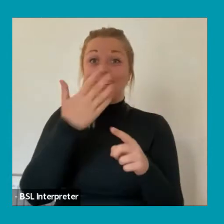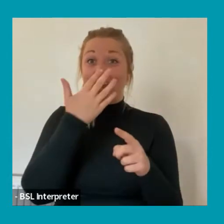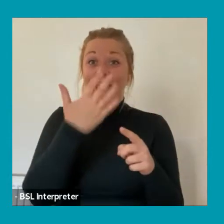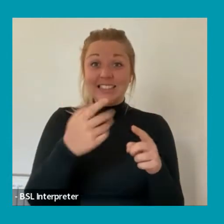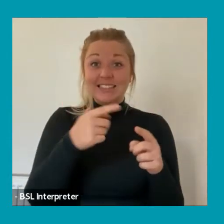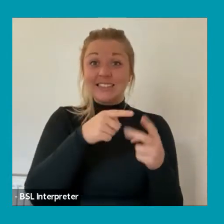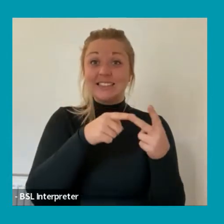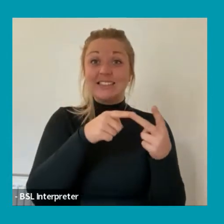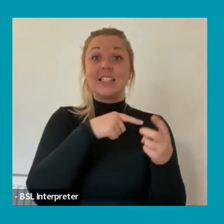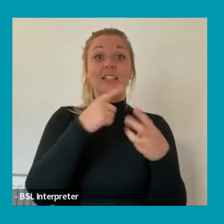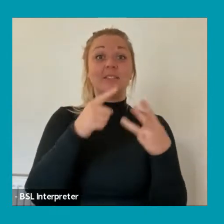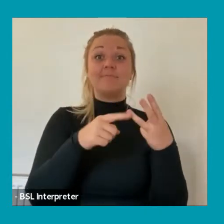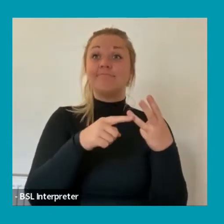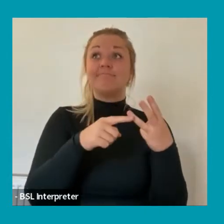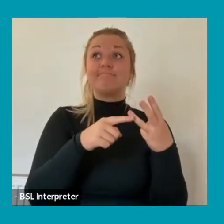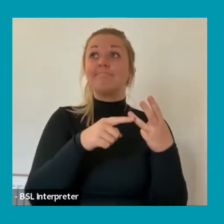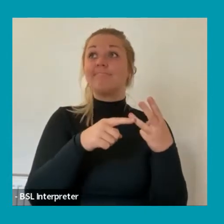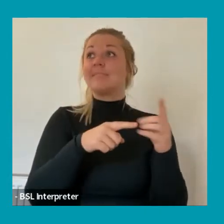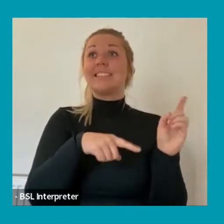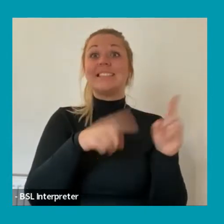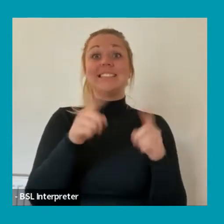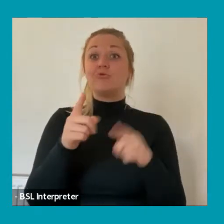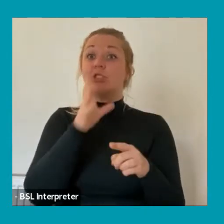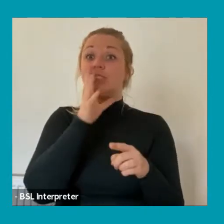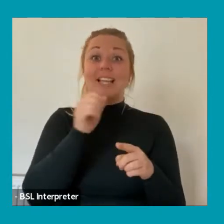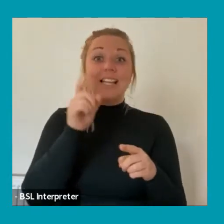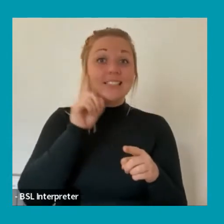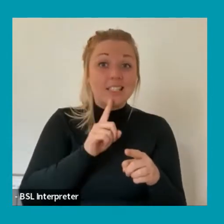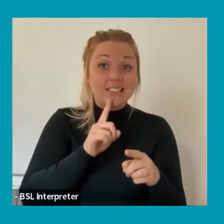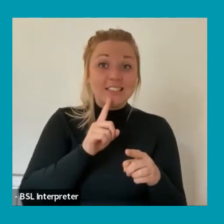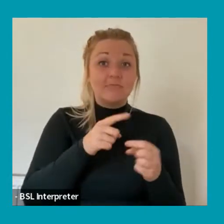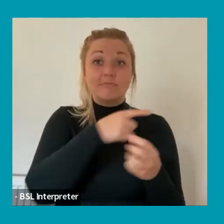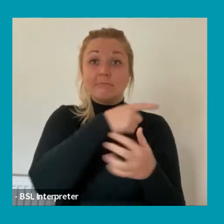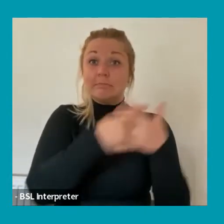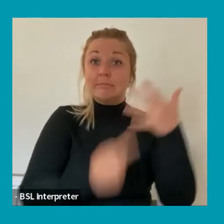Different genders and all of the rest of it, because it is just so important.